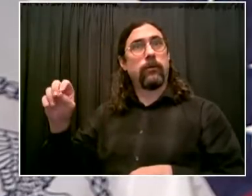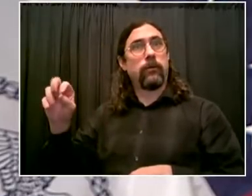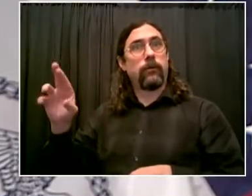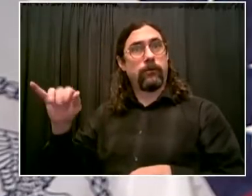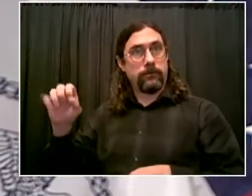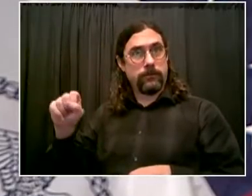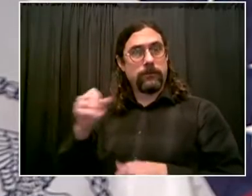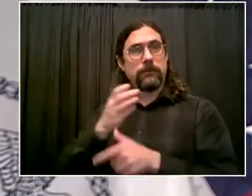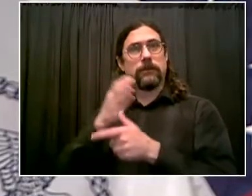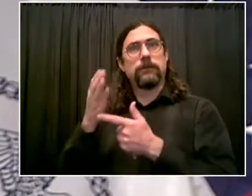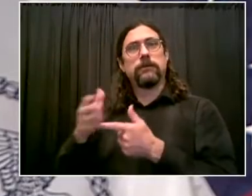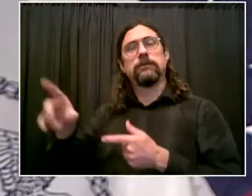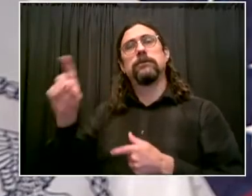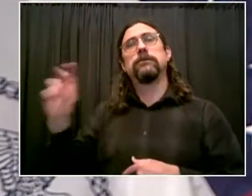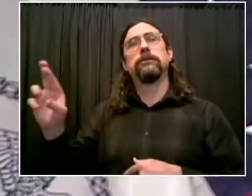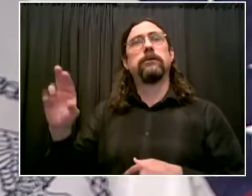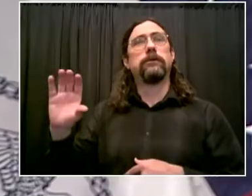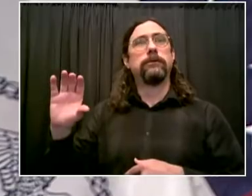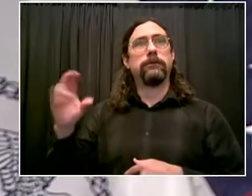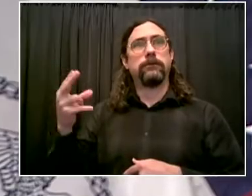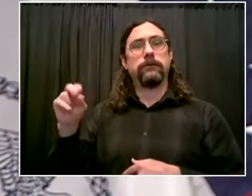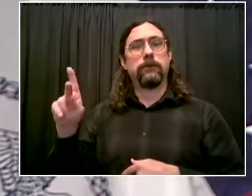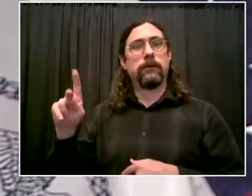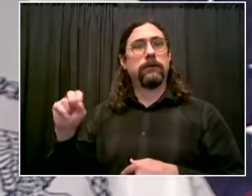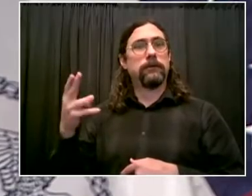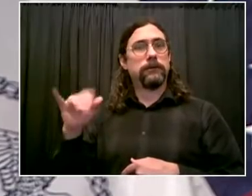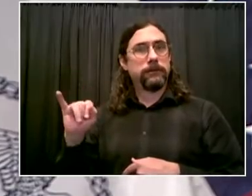DR. CHOKSHI AND DR. MITCHELL TKAZ.